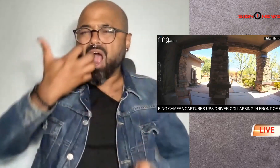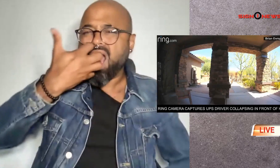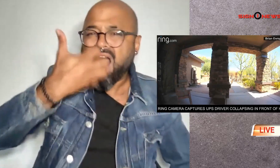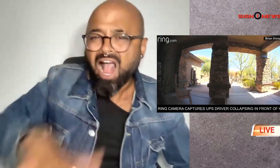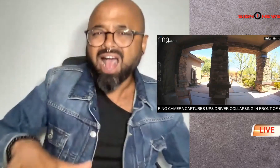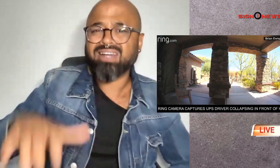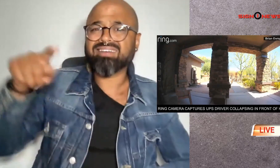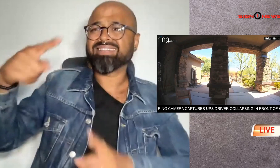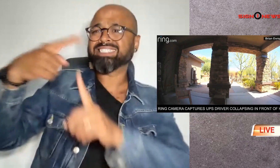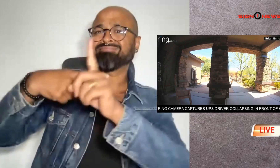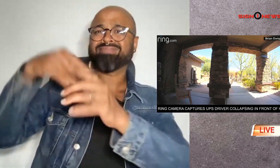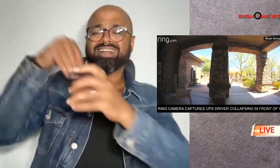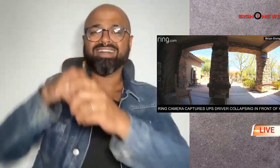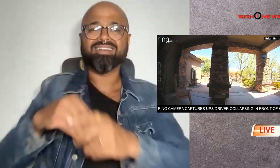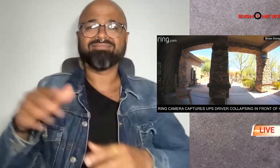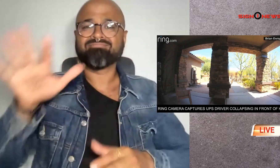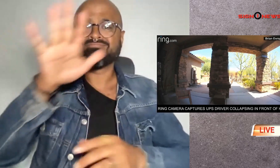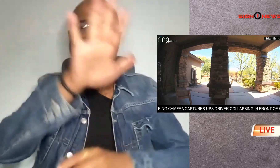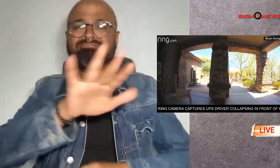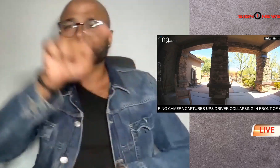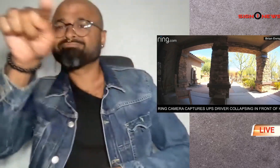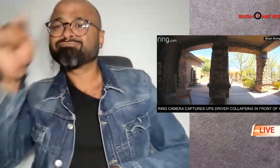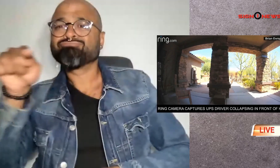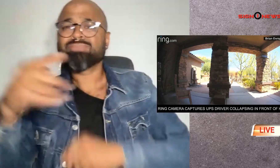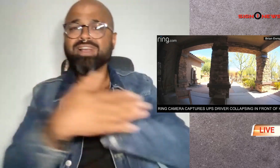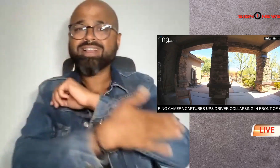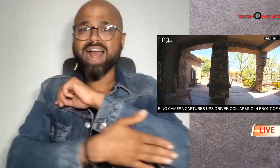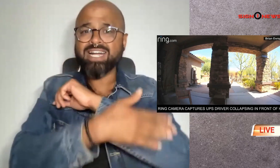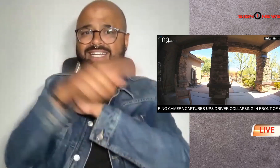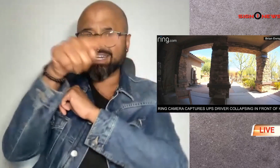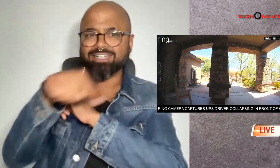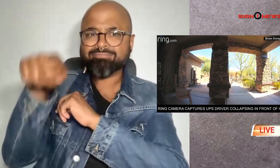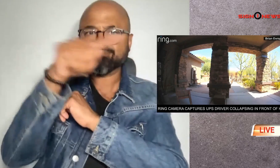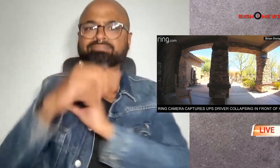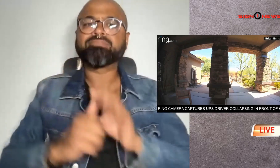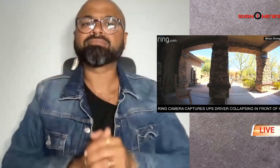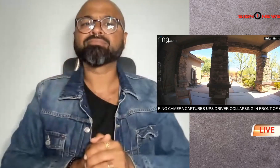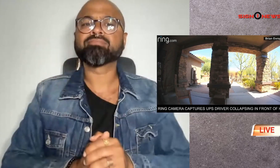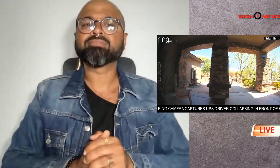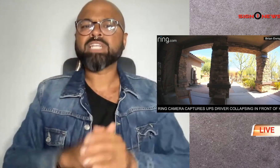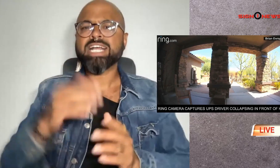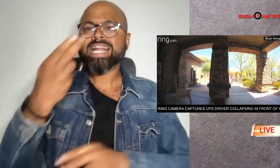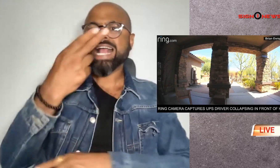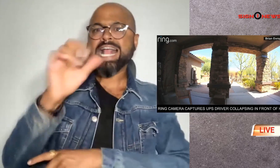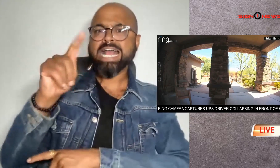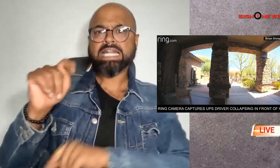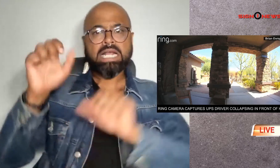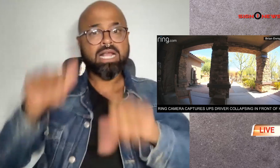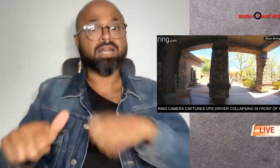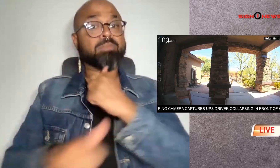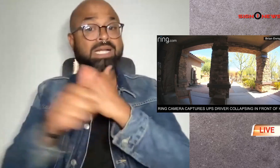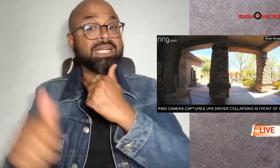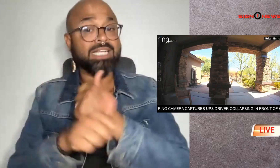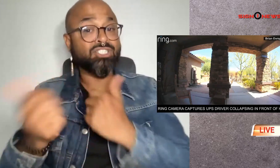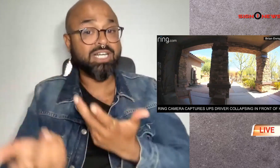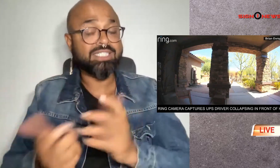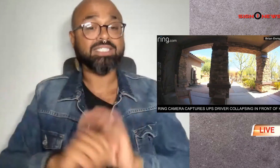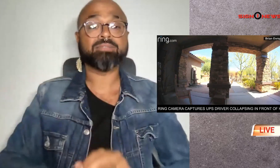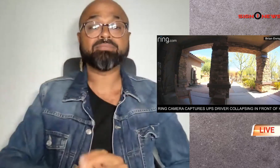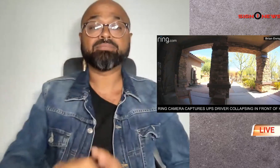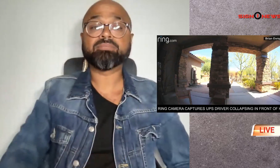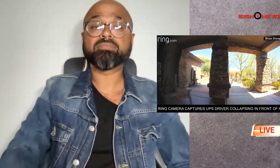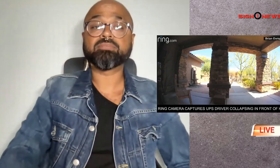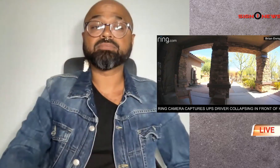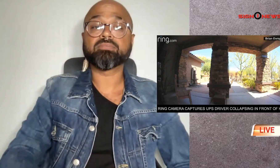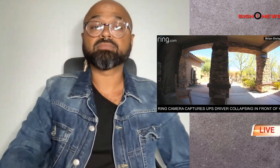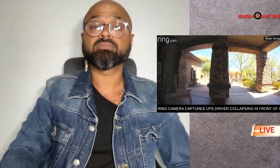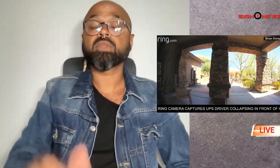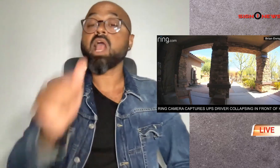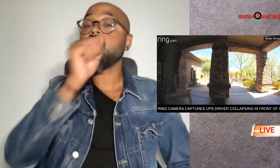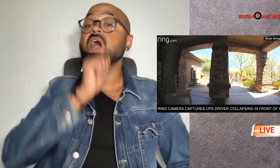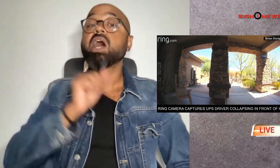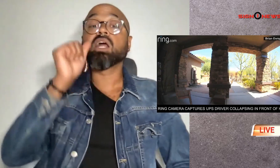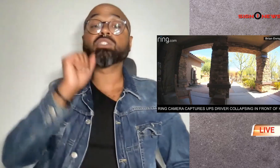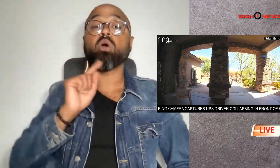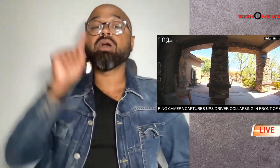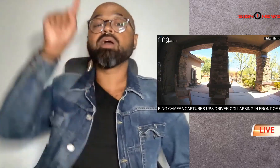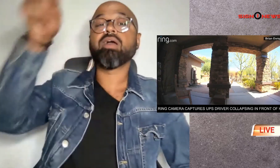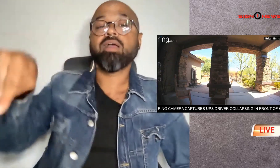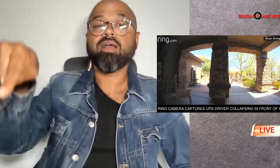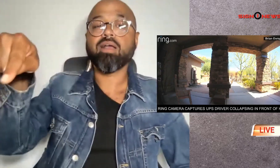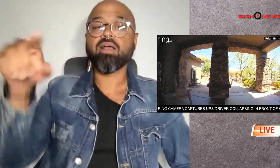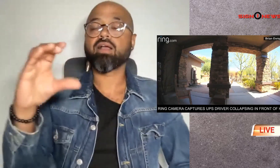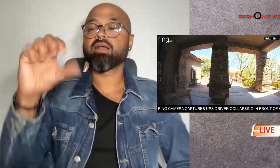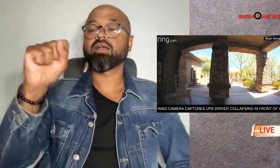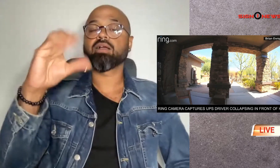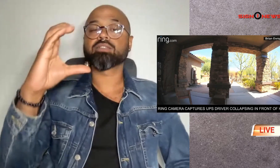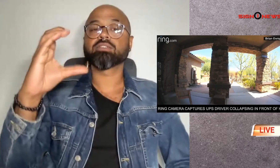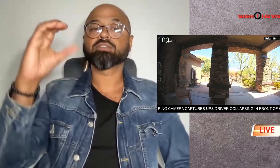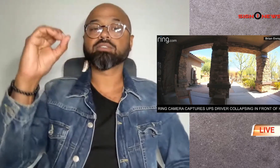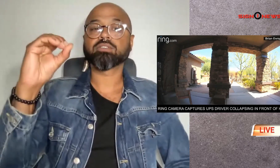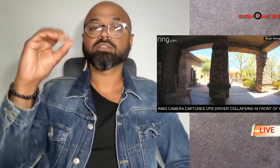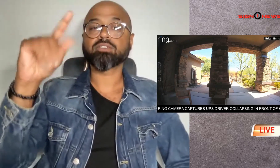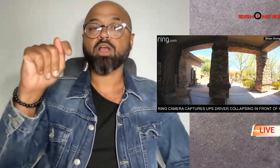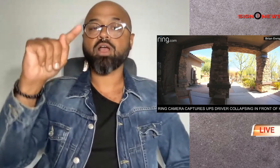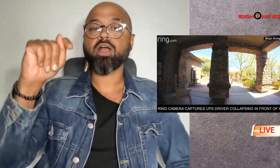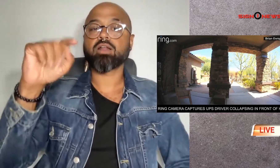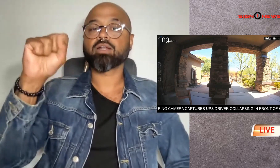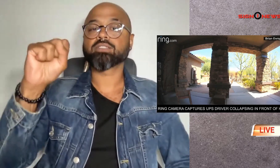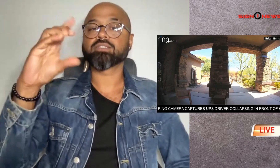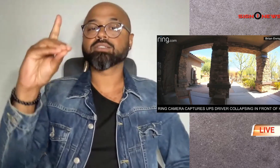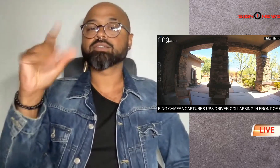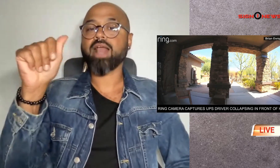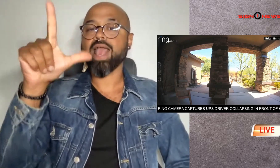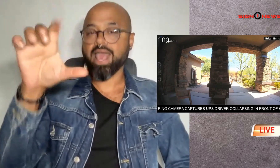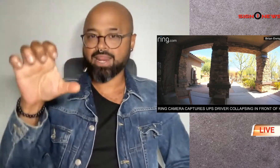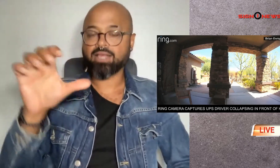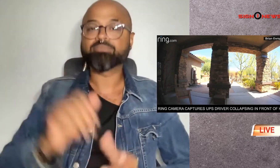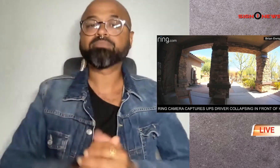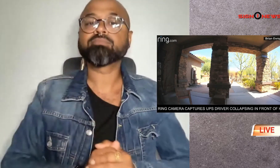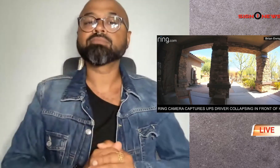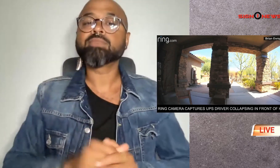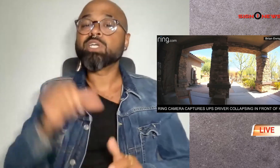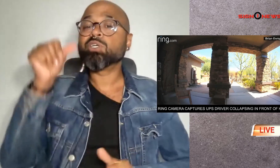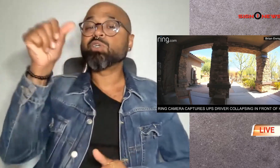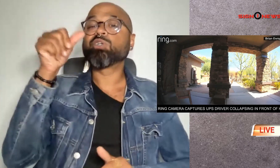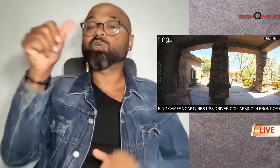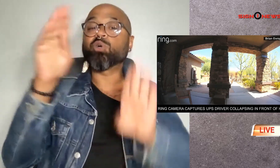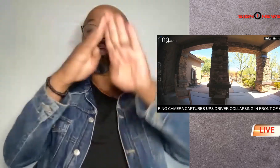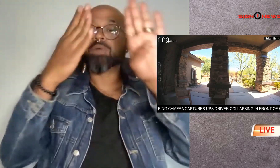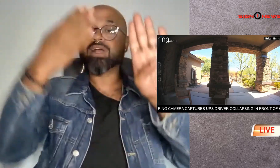hot it is in some parts of the country and how dangerous the heat can be